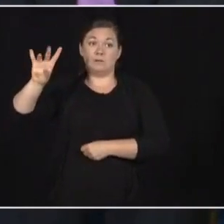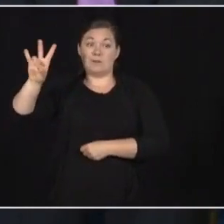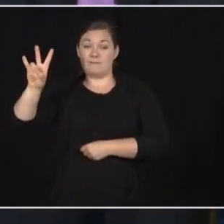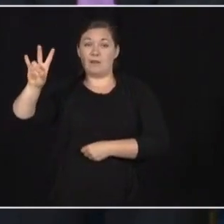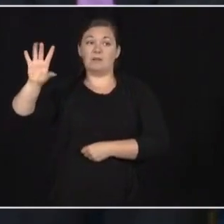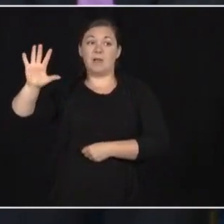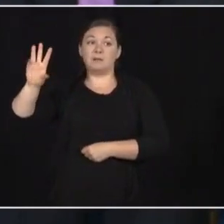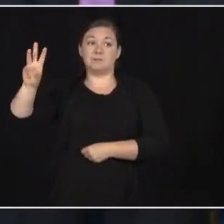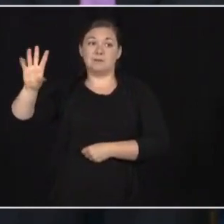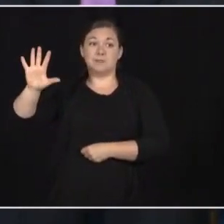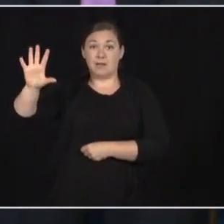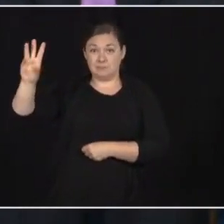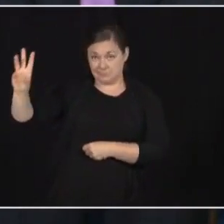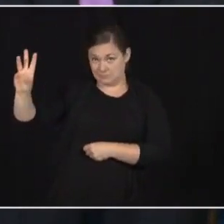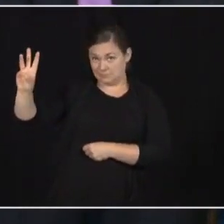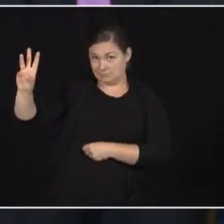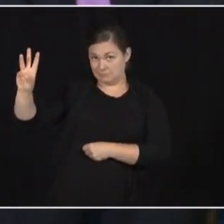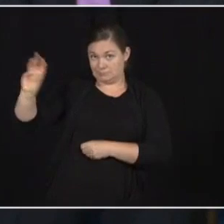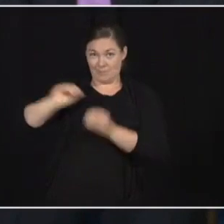More and more training is moving online.